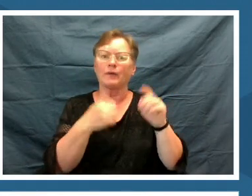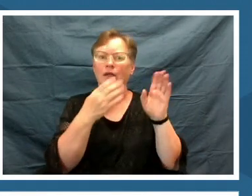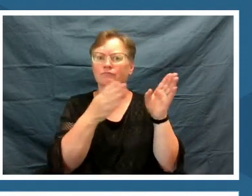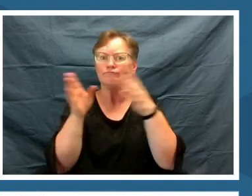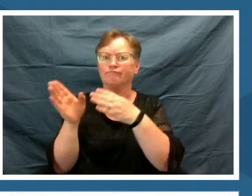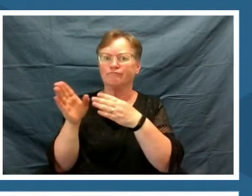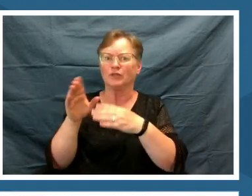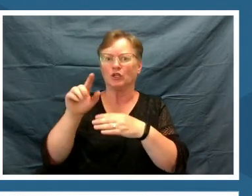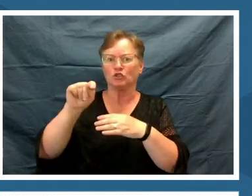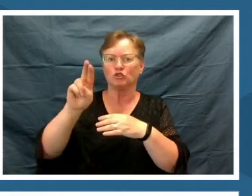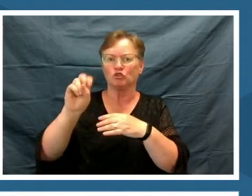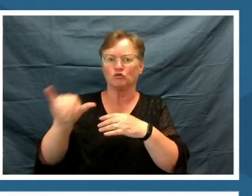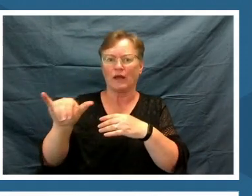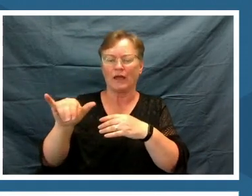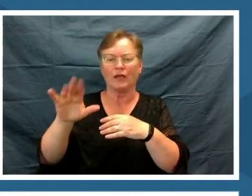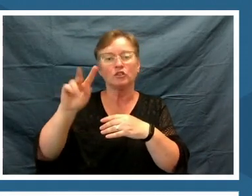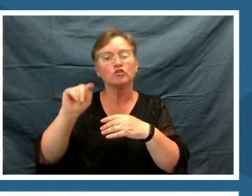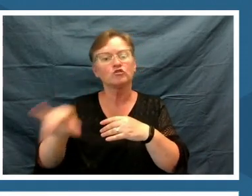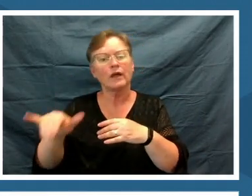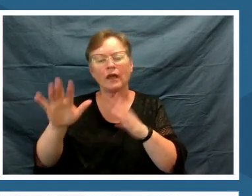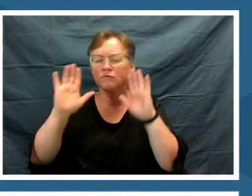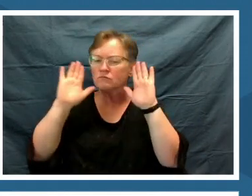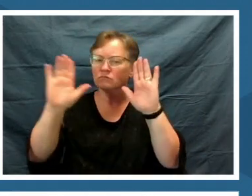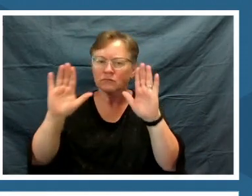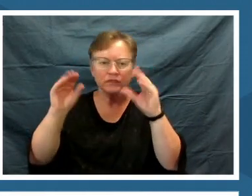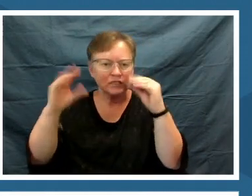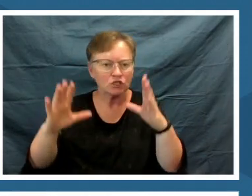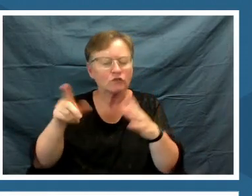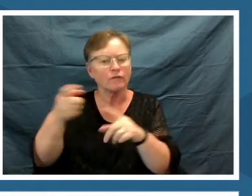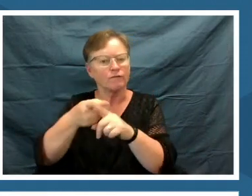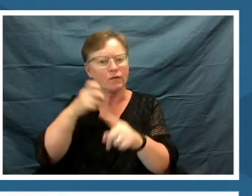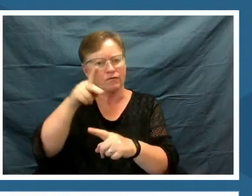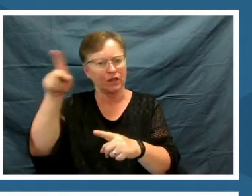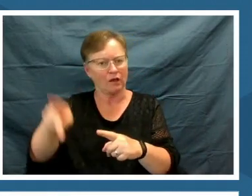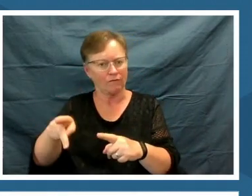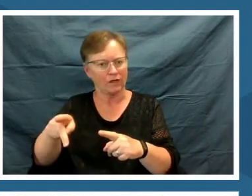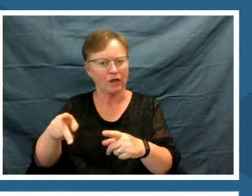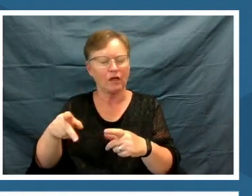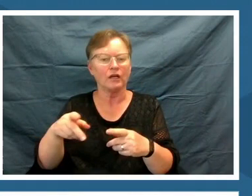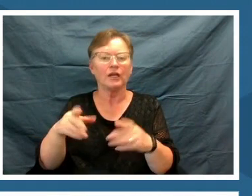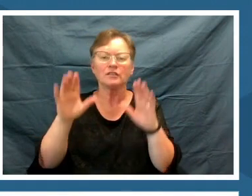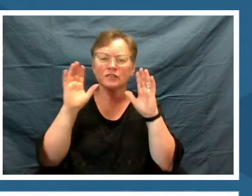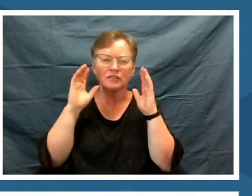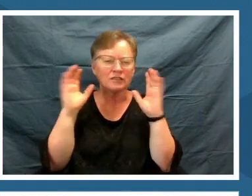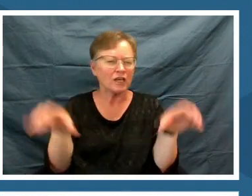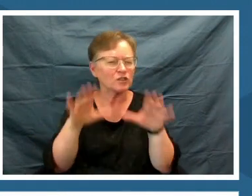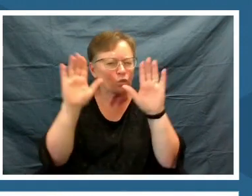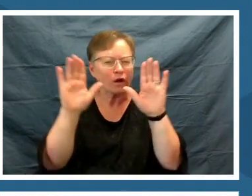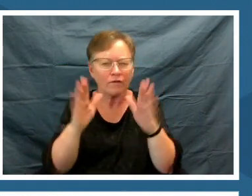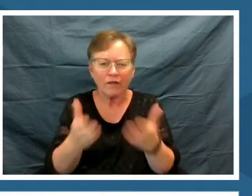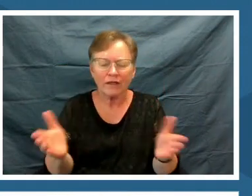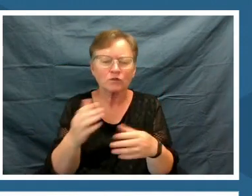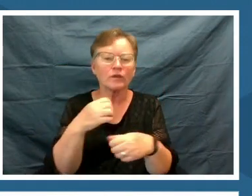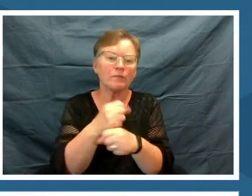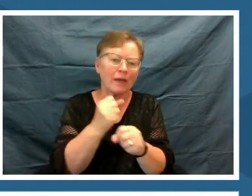teacher in philadelphia he does amazing things with maker space and with his students and he's got some other